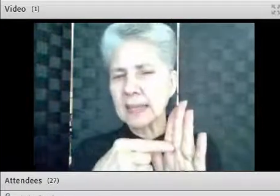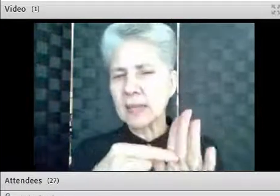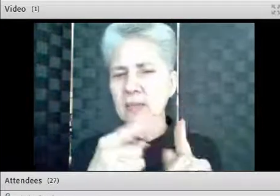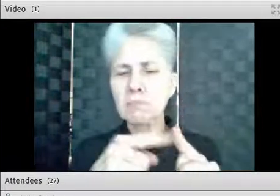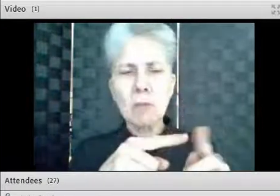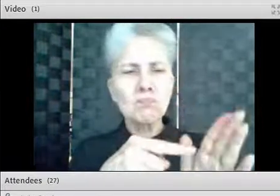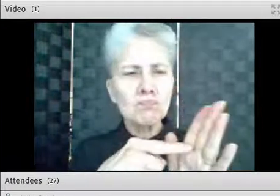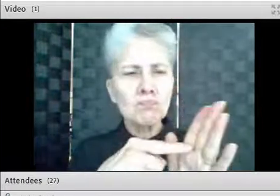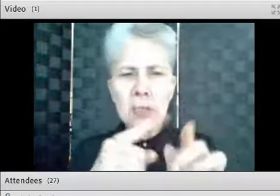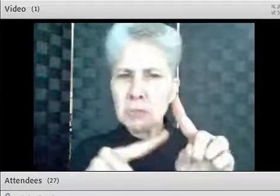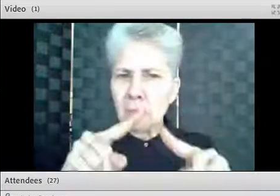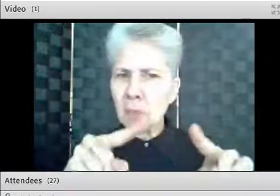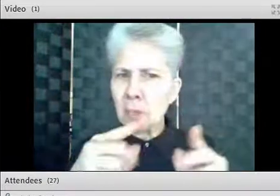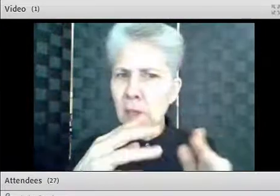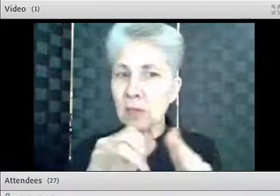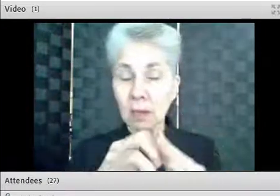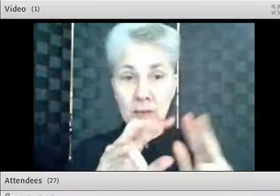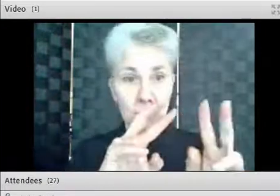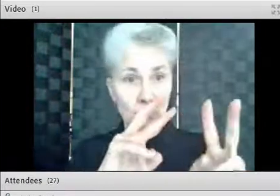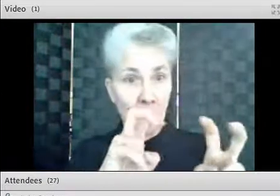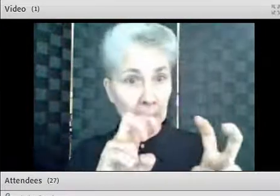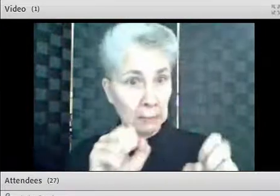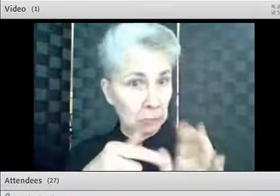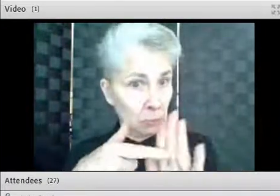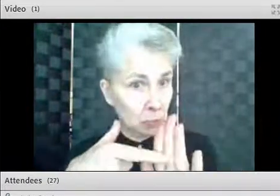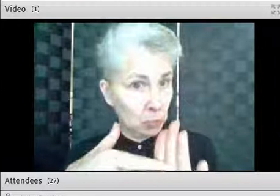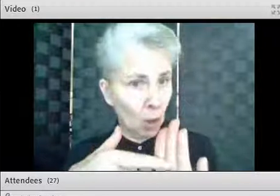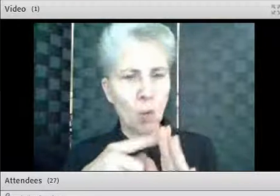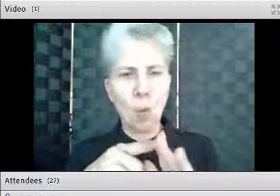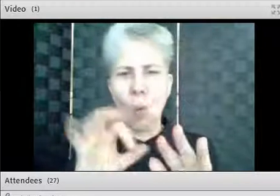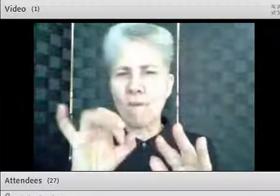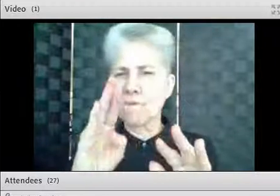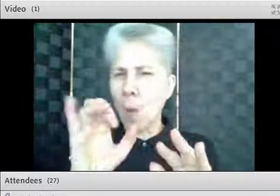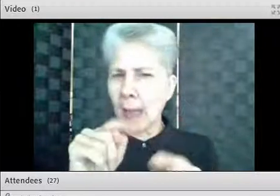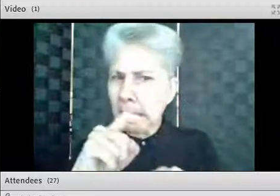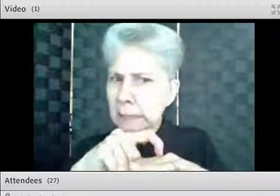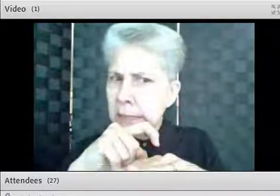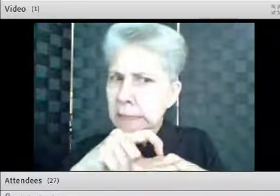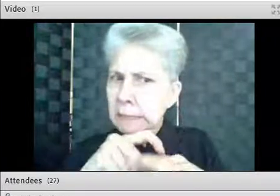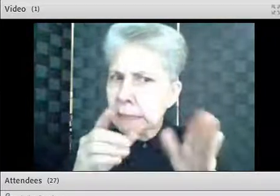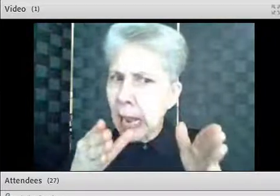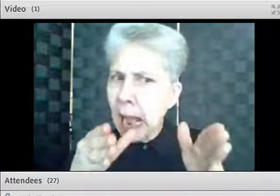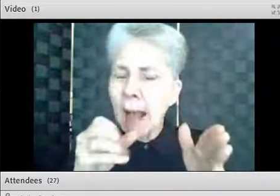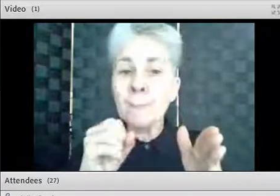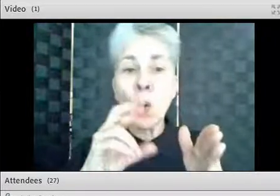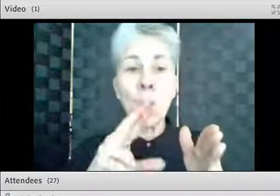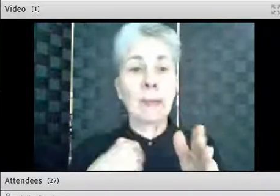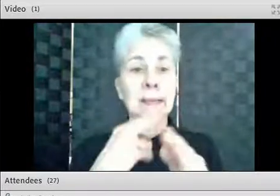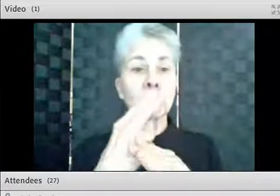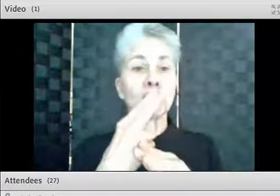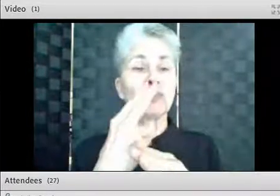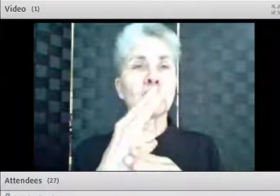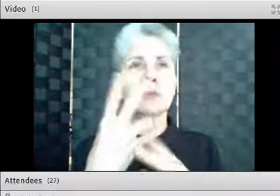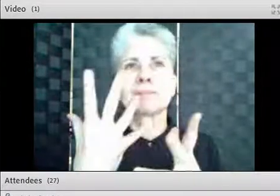like, you know, a topic, a format, a time period. So for example we can use, in some places,